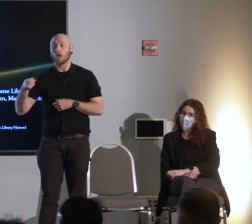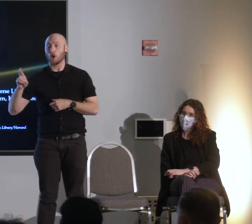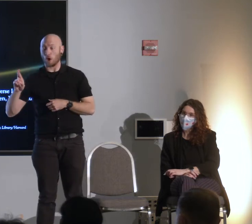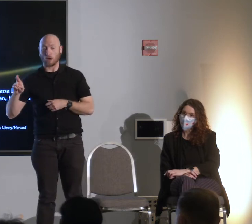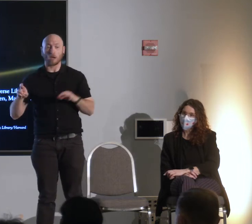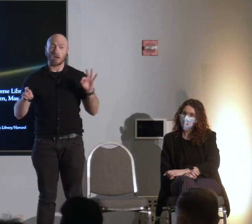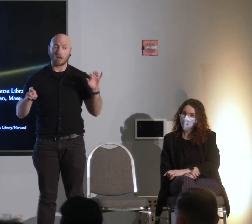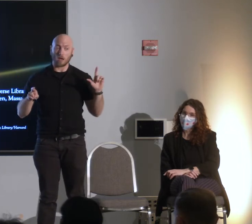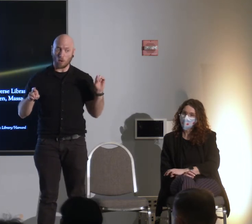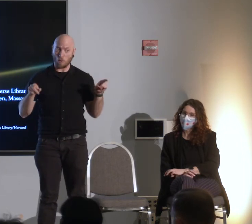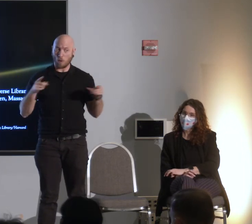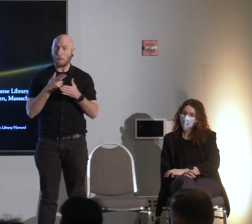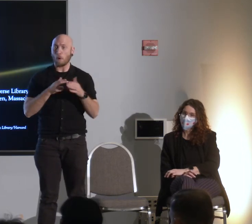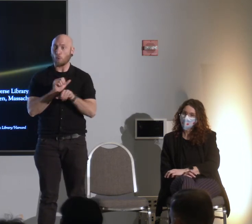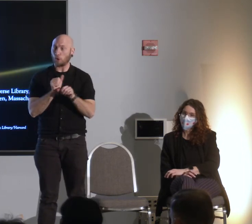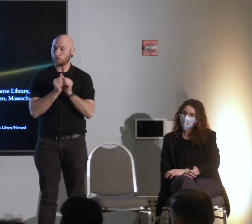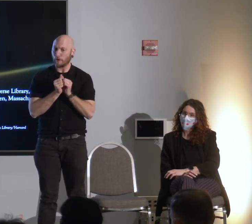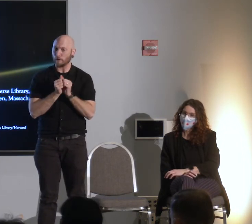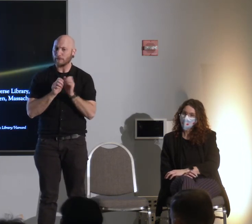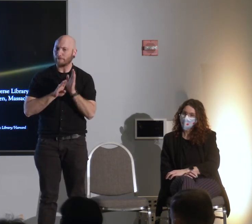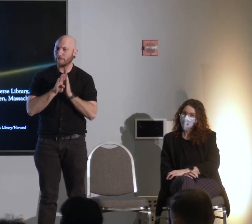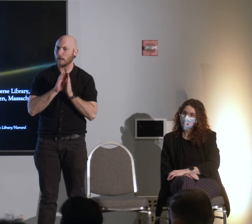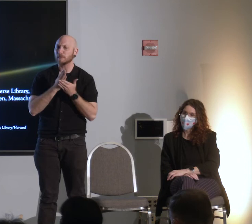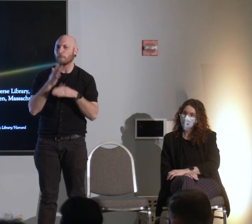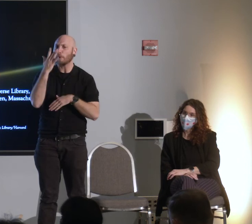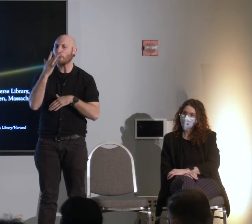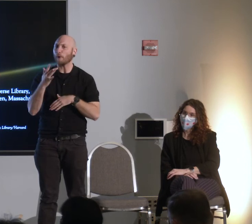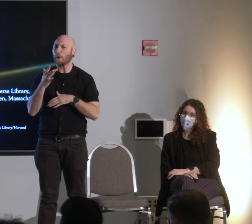some cases, created some early examples, models that were widely copied.